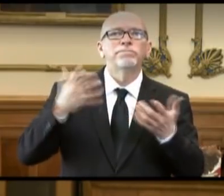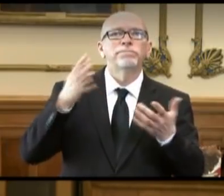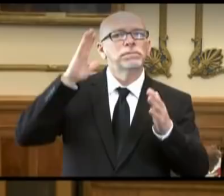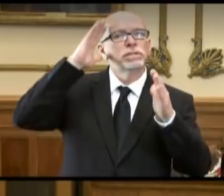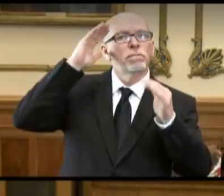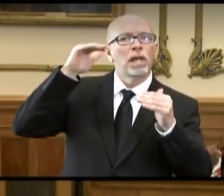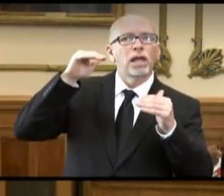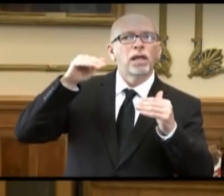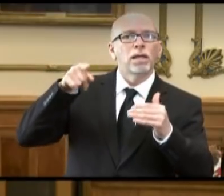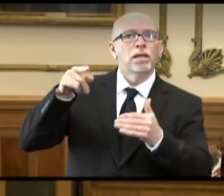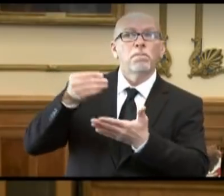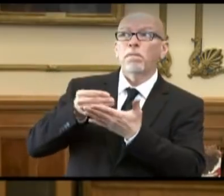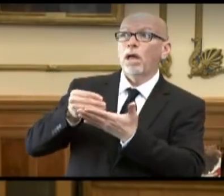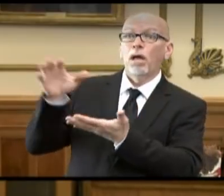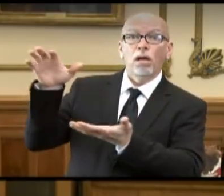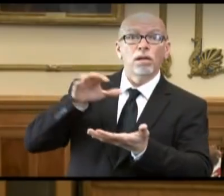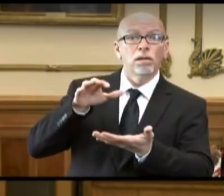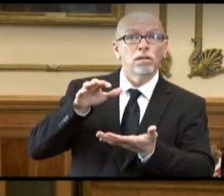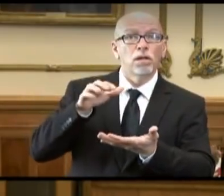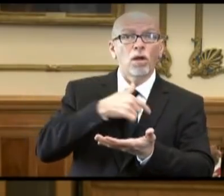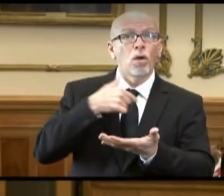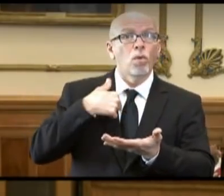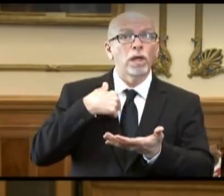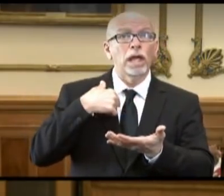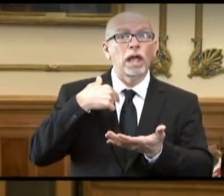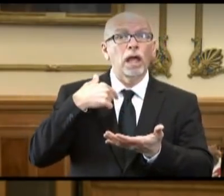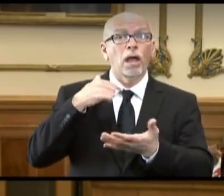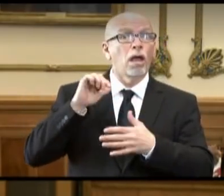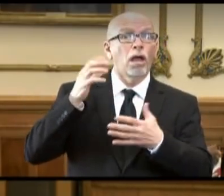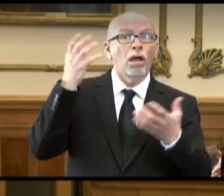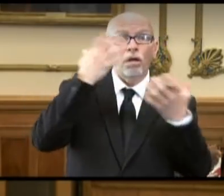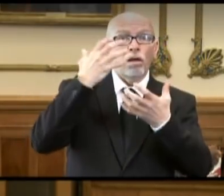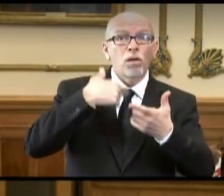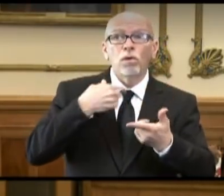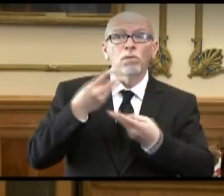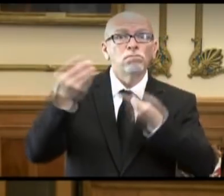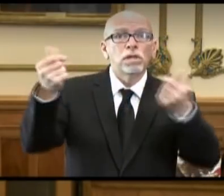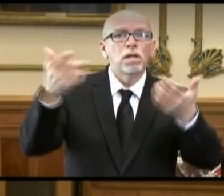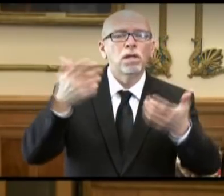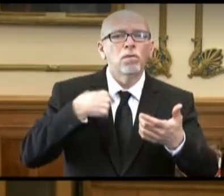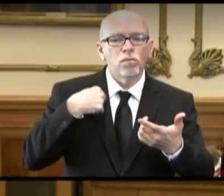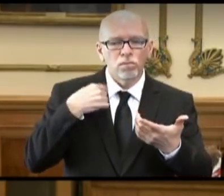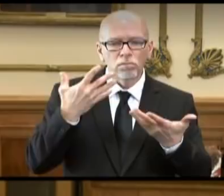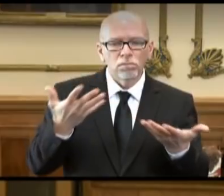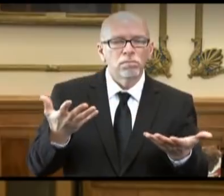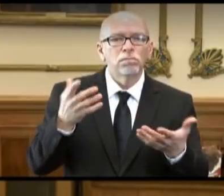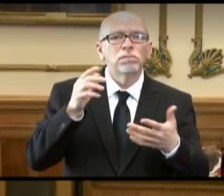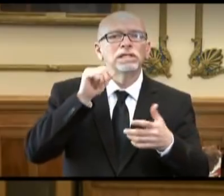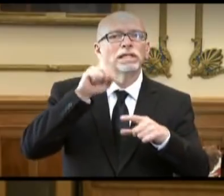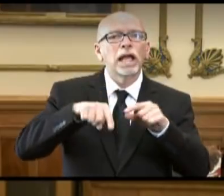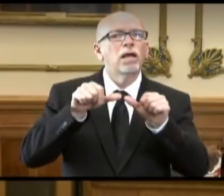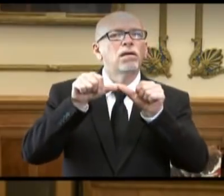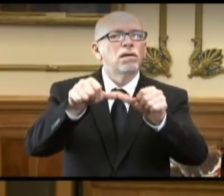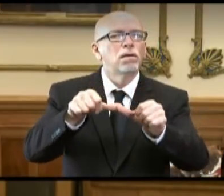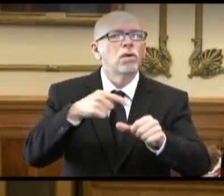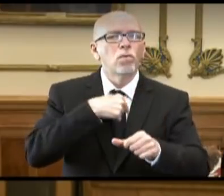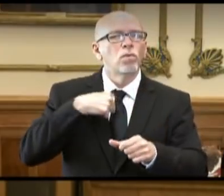THAT WHILE IT IS A SIZEABLE AMOUNT OF MONEY, WE CAN'T BUILD